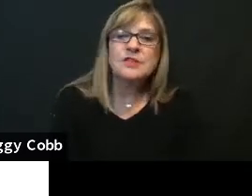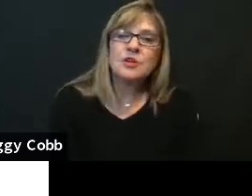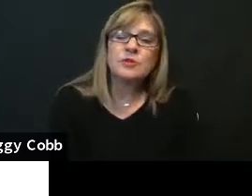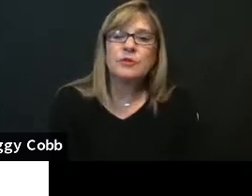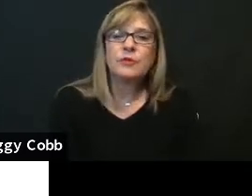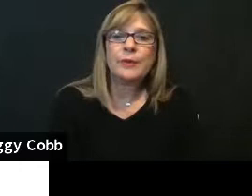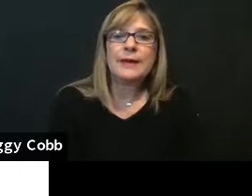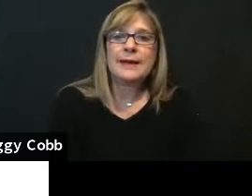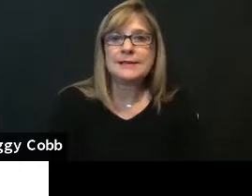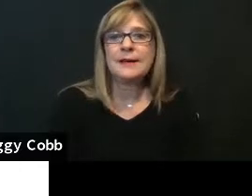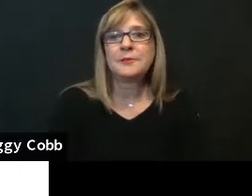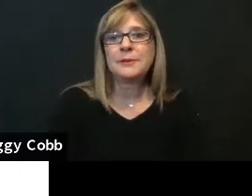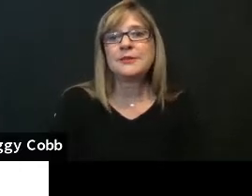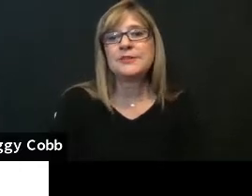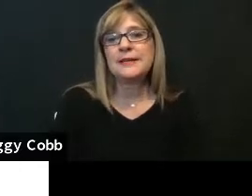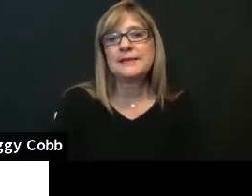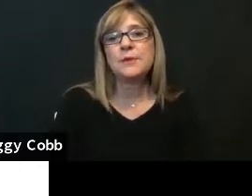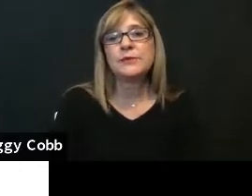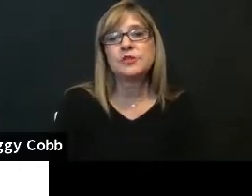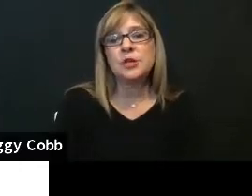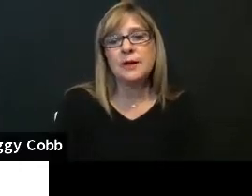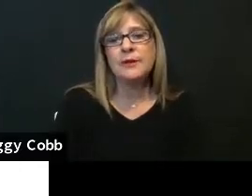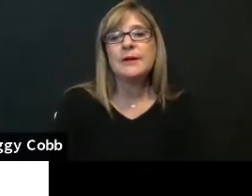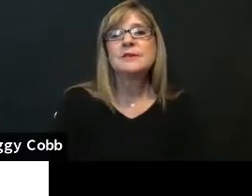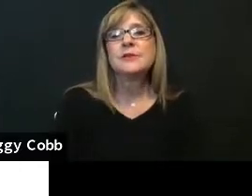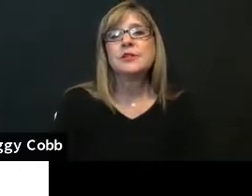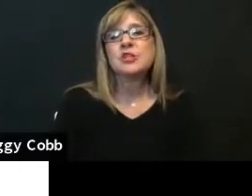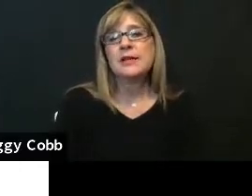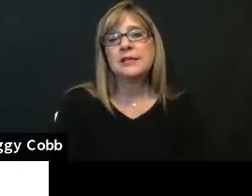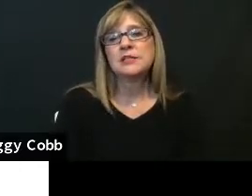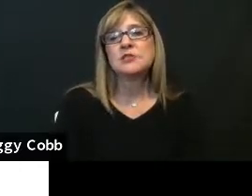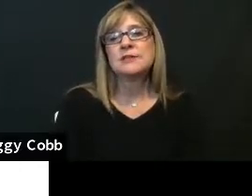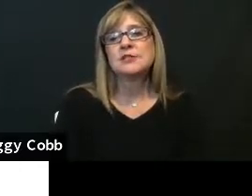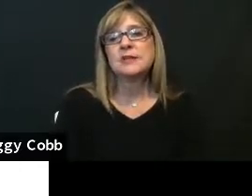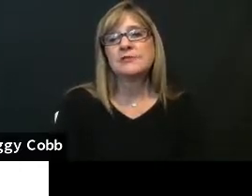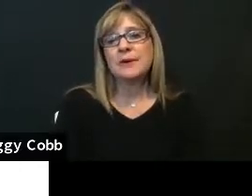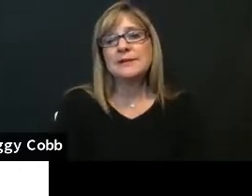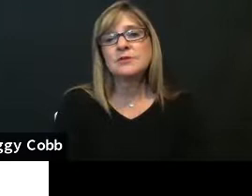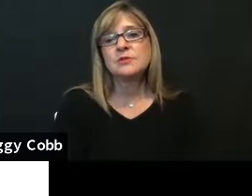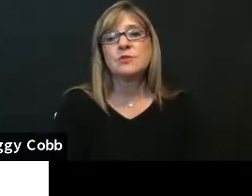So we had to help them understand that's what their job. So the change transitioning from high school